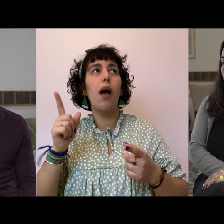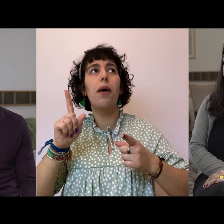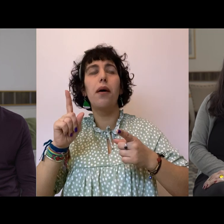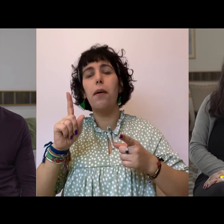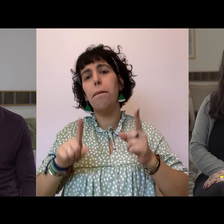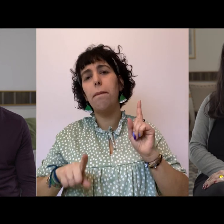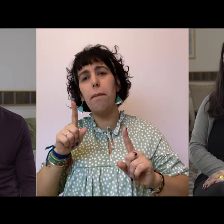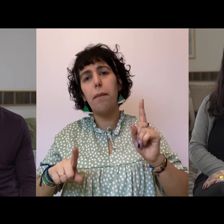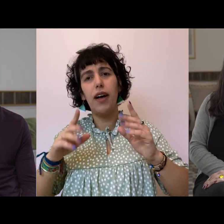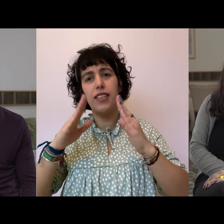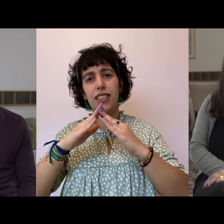They always have ideas.